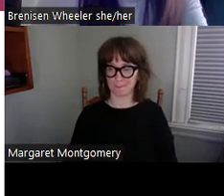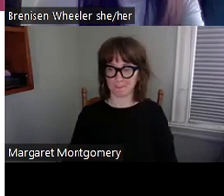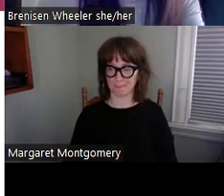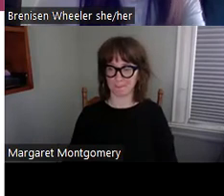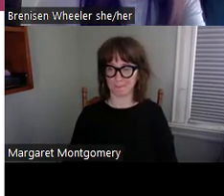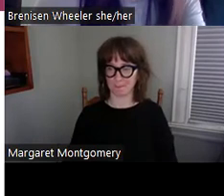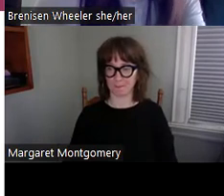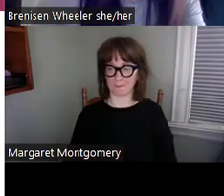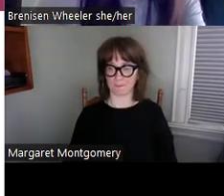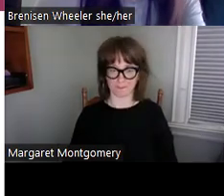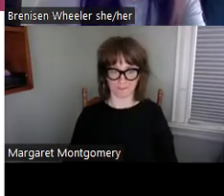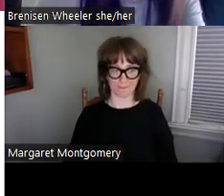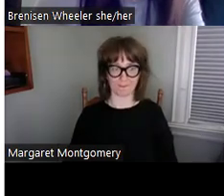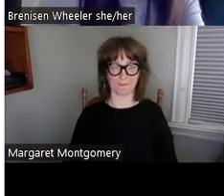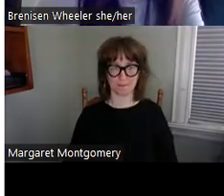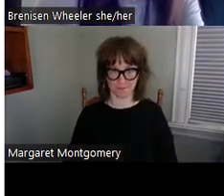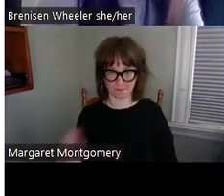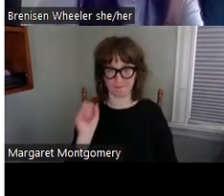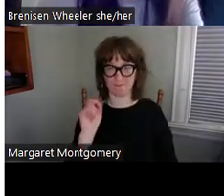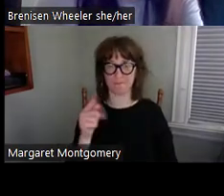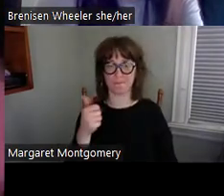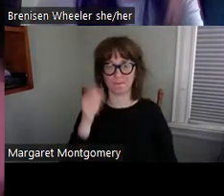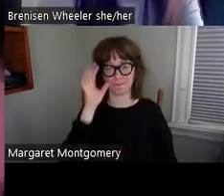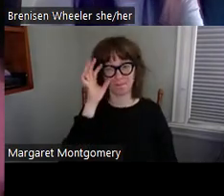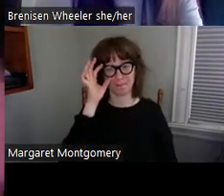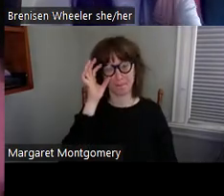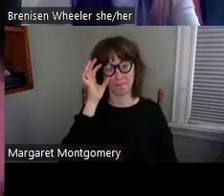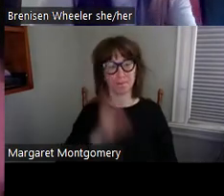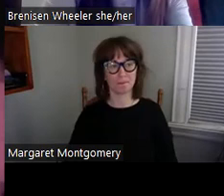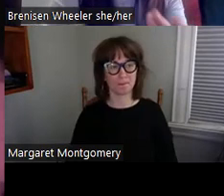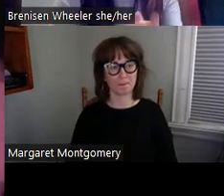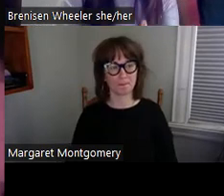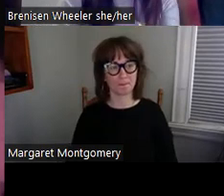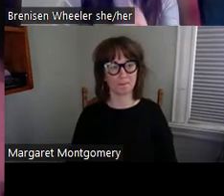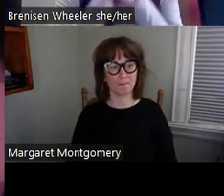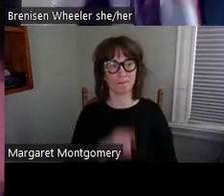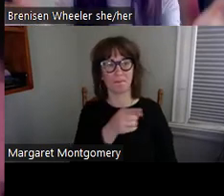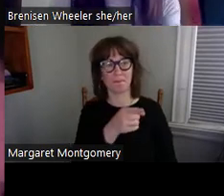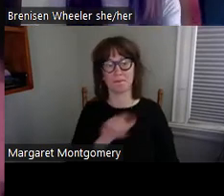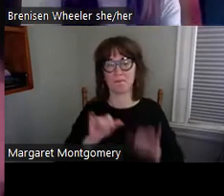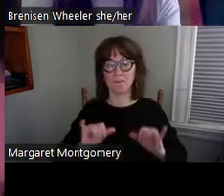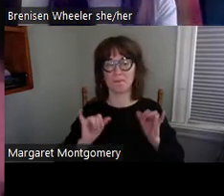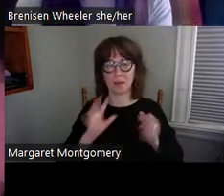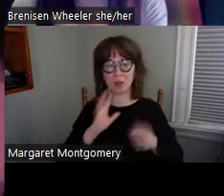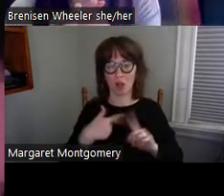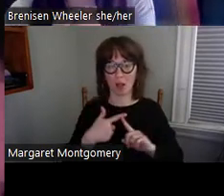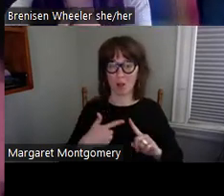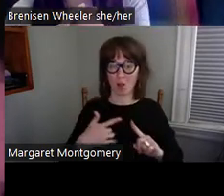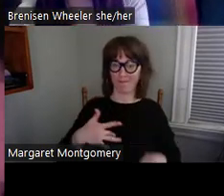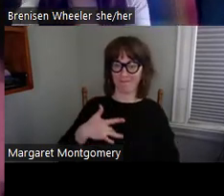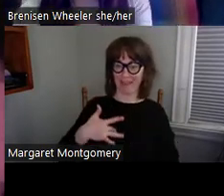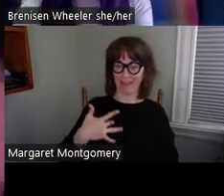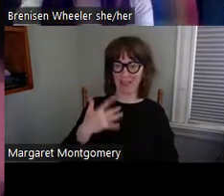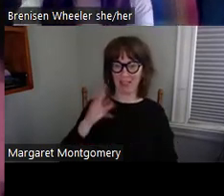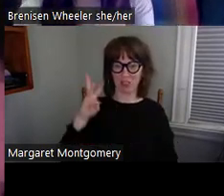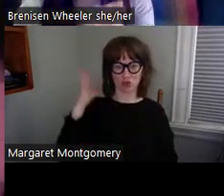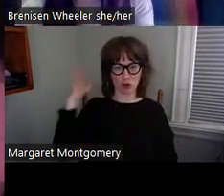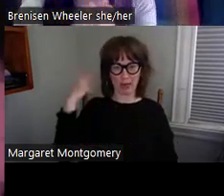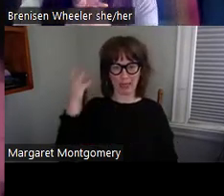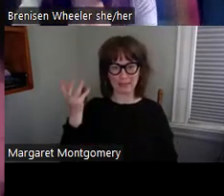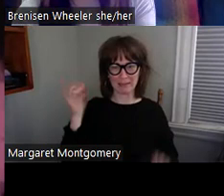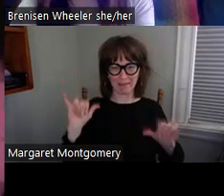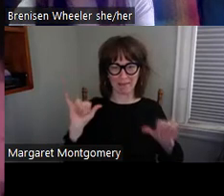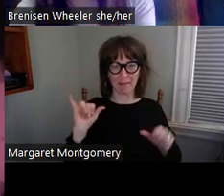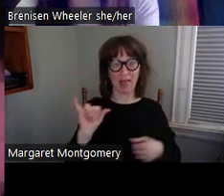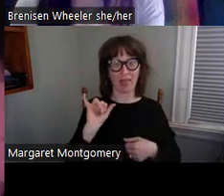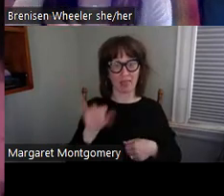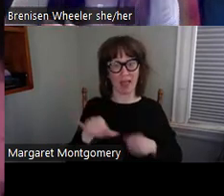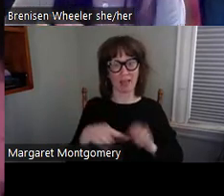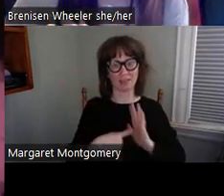12:40:33 Alright. So speaking of feeling crazy, that is often a sign of emotional abuse, so